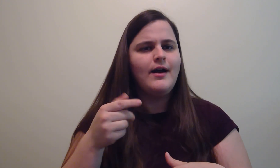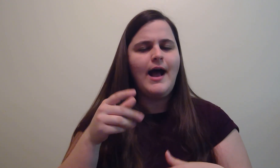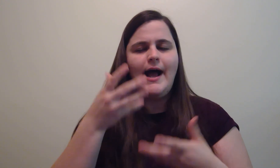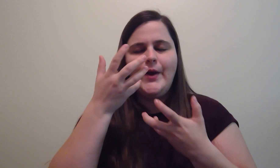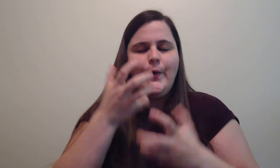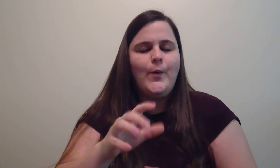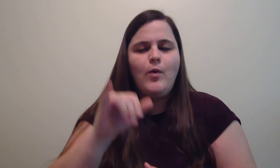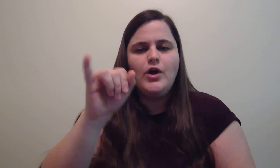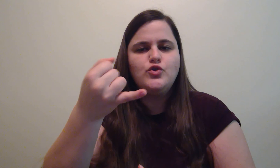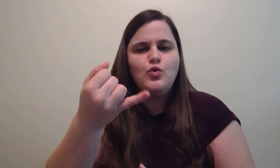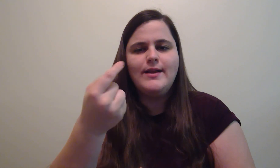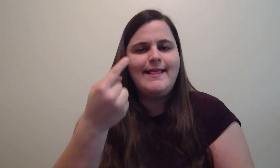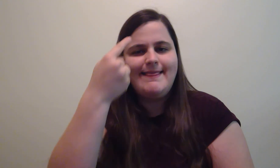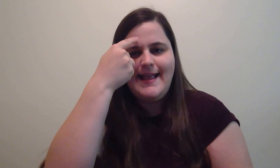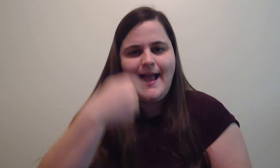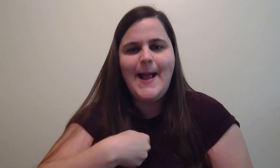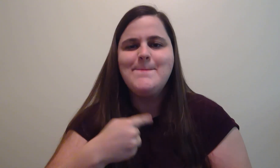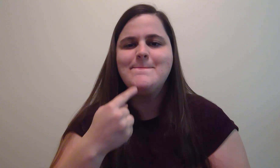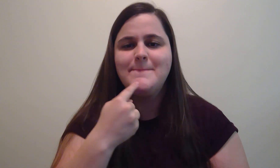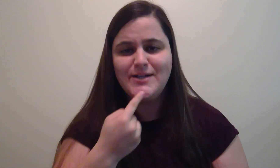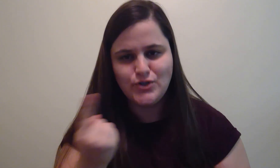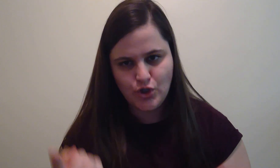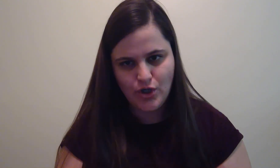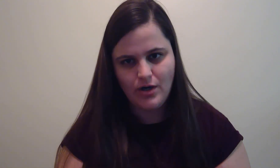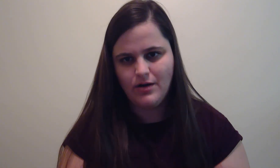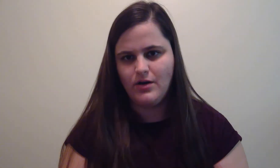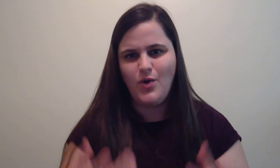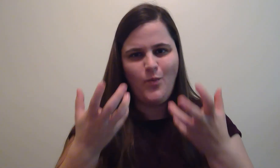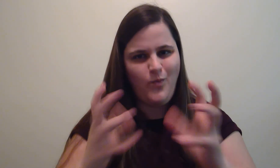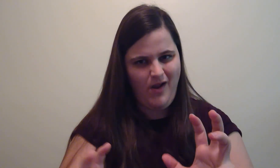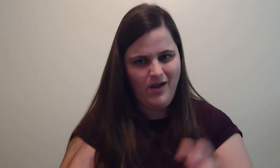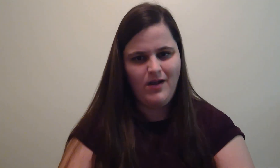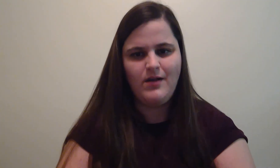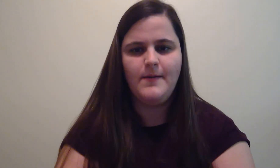the last thing I needed was for Juli Baker to think I missed her.